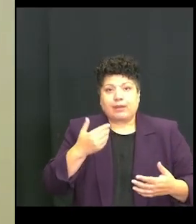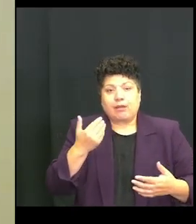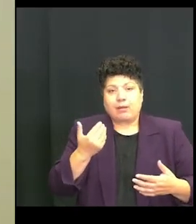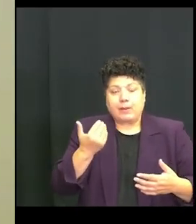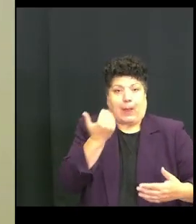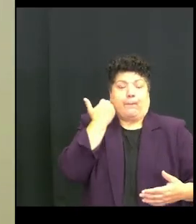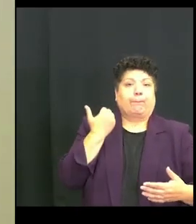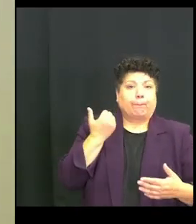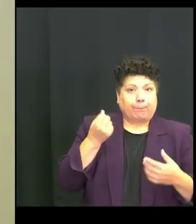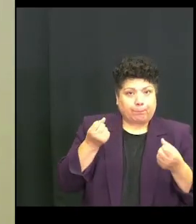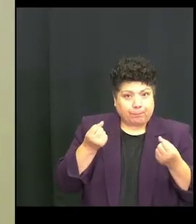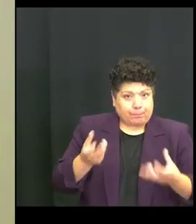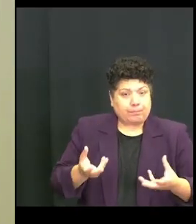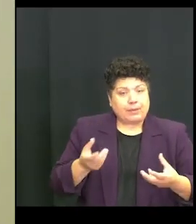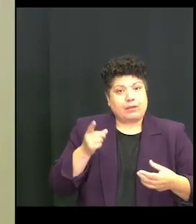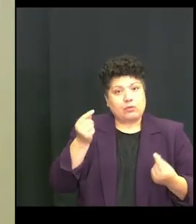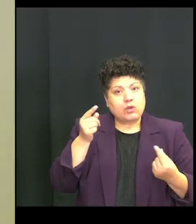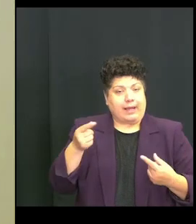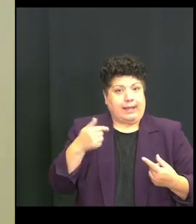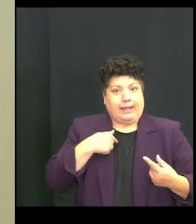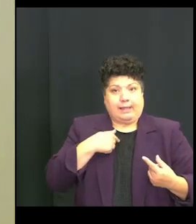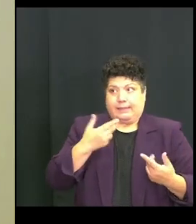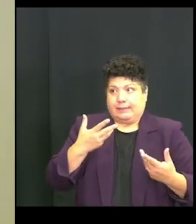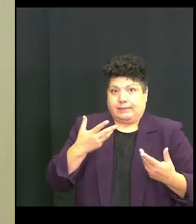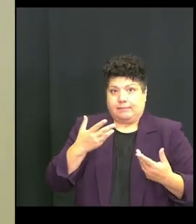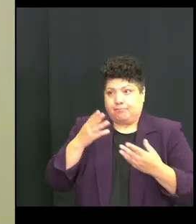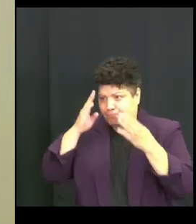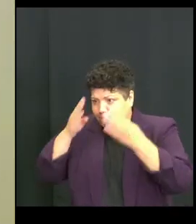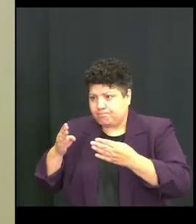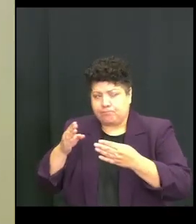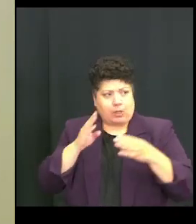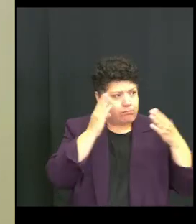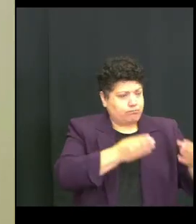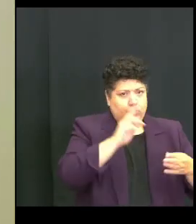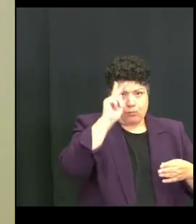they're so intoxicated by partisanship that they're totally impervious to information.